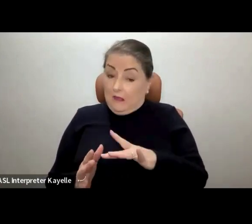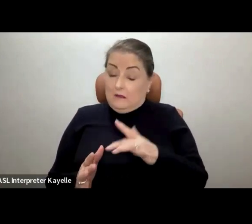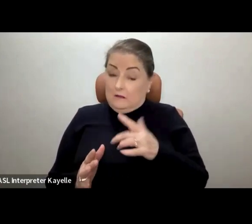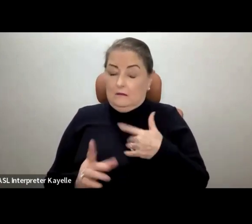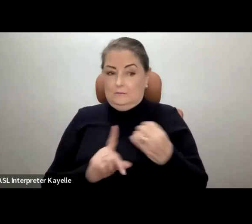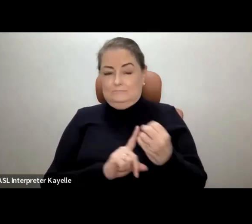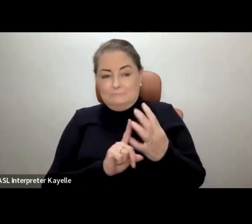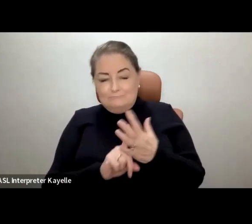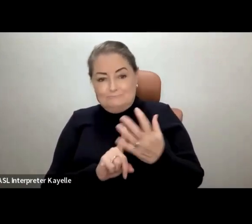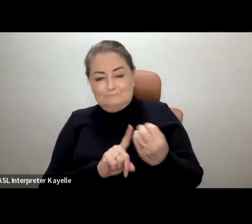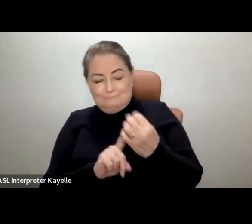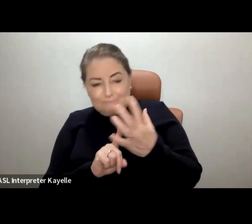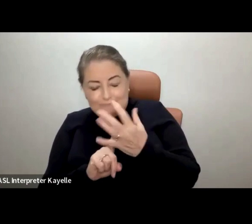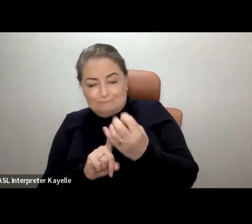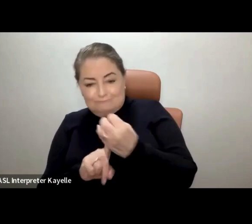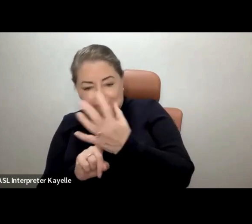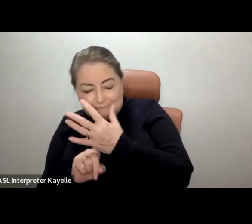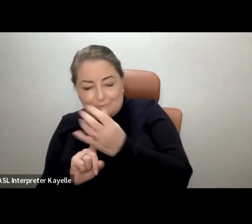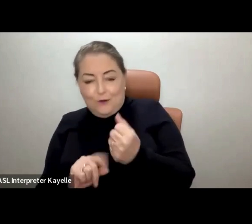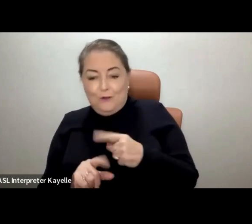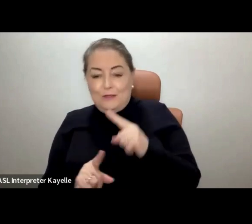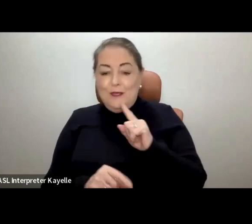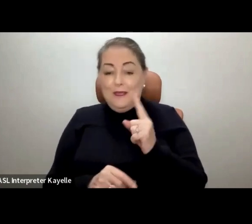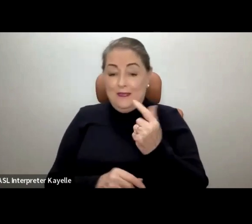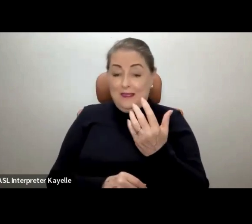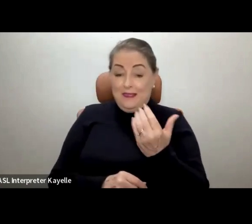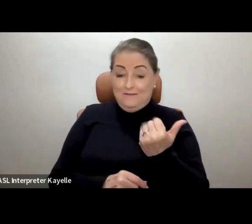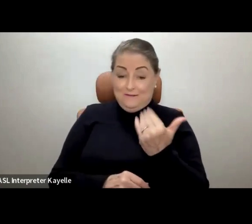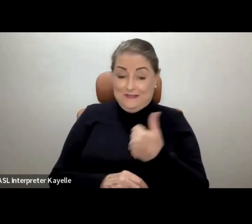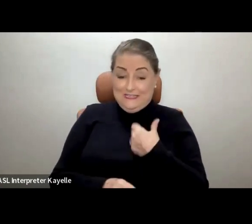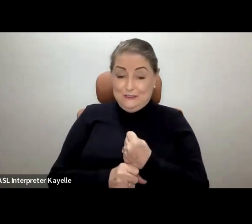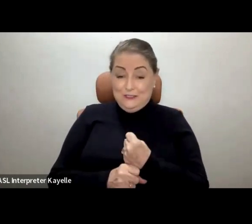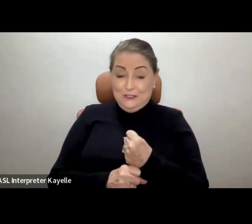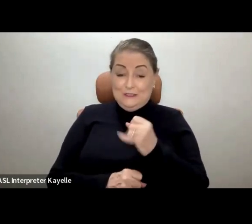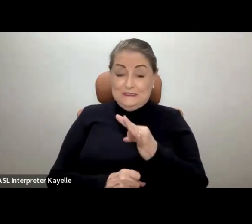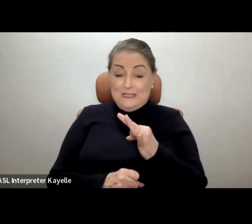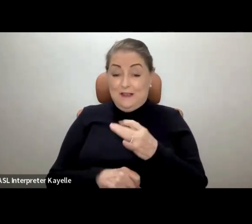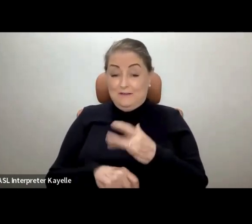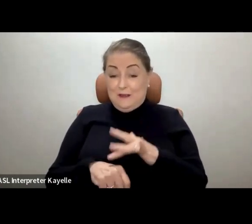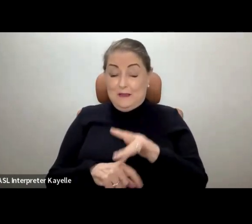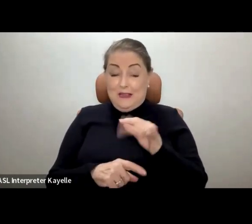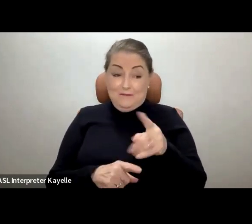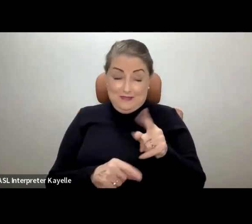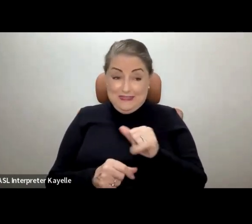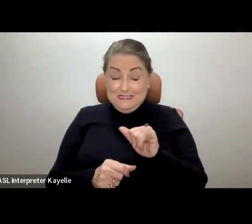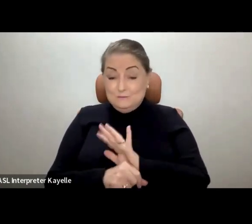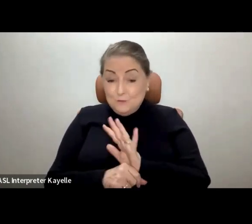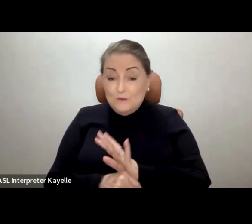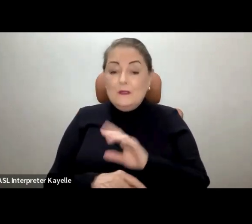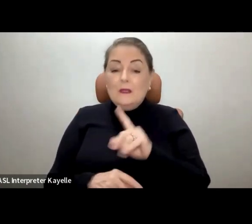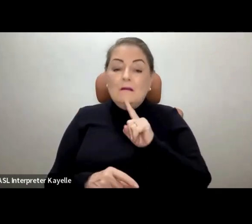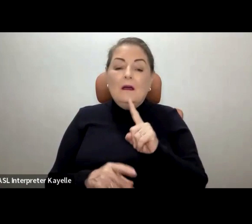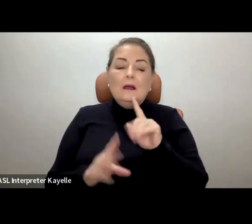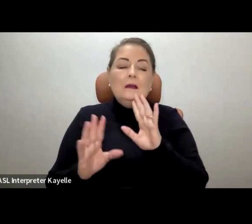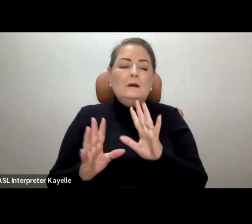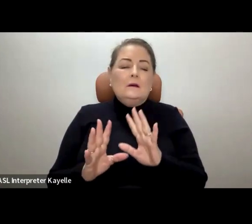in this these last 15 years availabilities to people with, kind of, disabilities that are completely forgotten and go